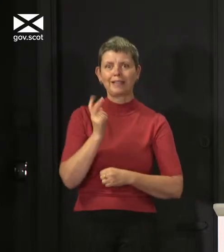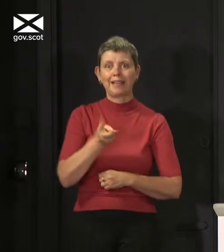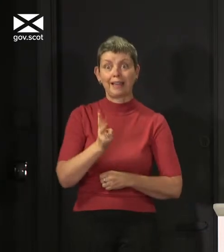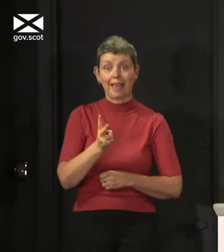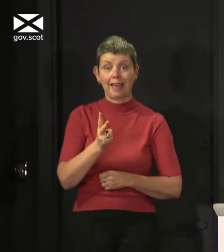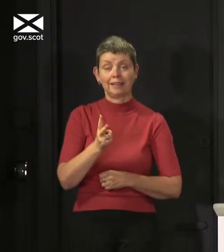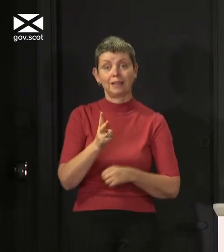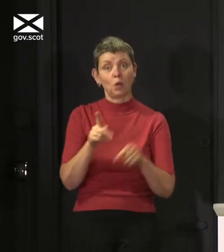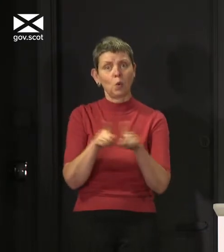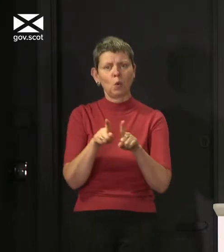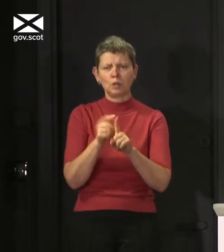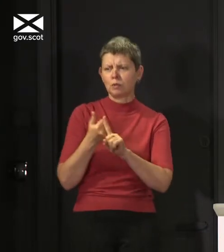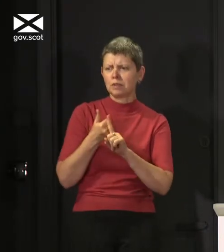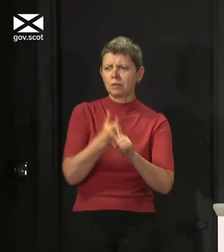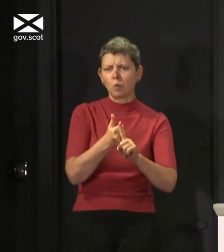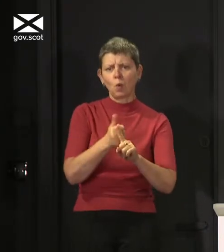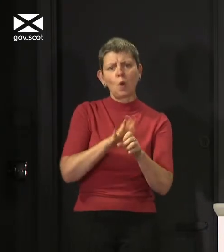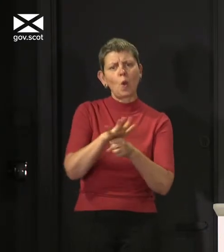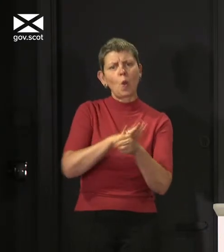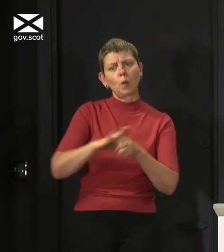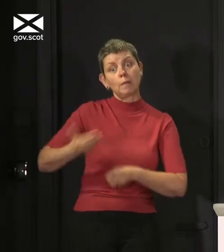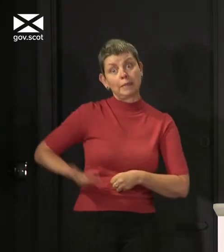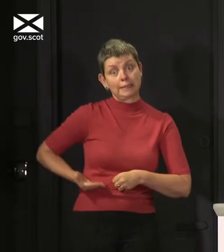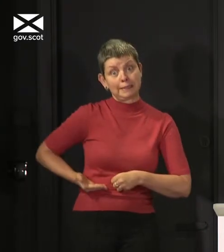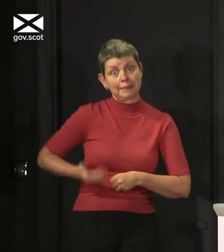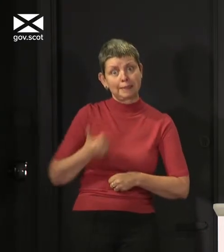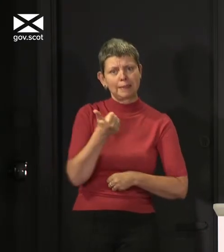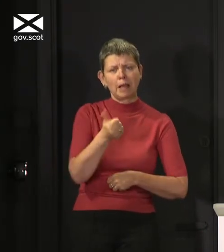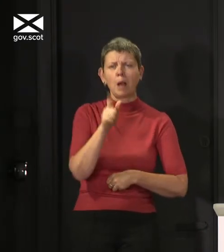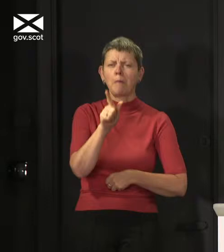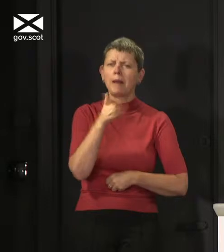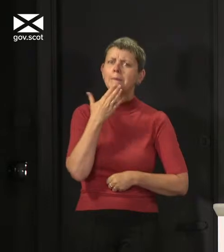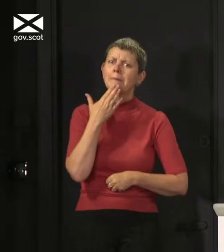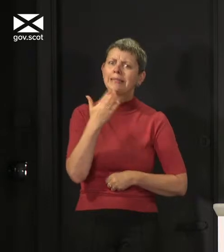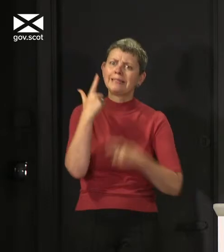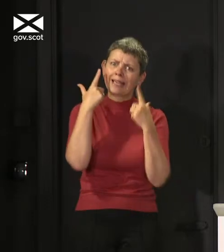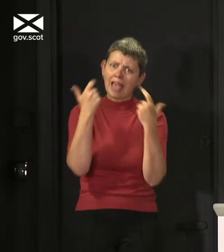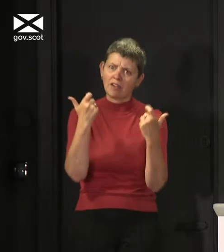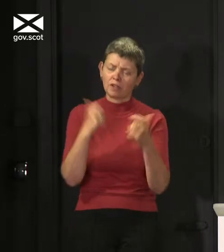supporting local businesses, as you go. But please be careful, new guidance has been published